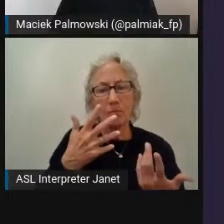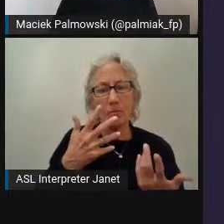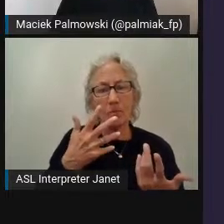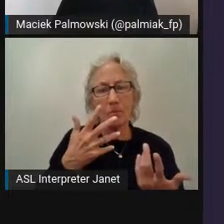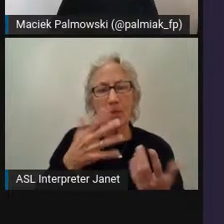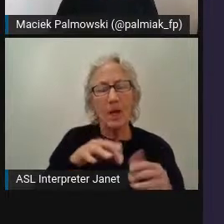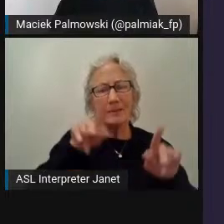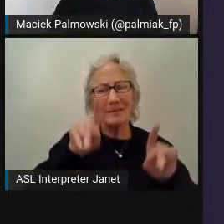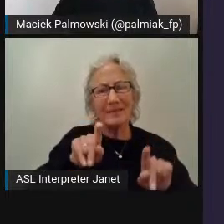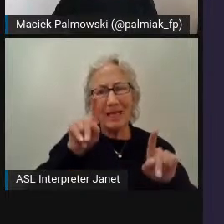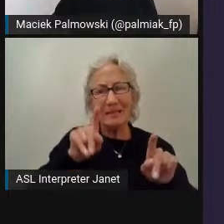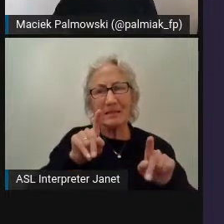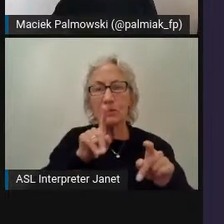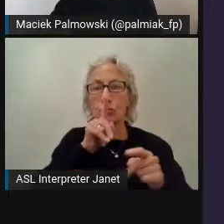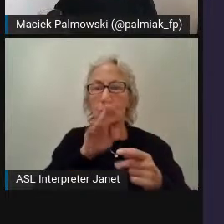With CI / CD tools it is